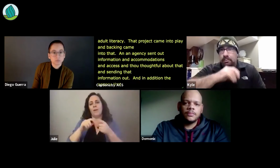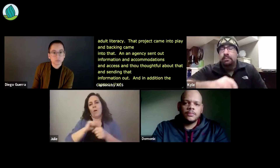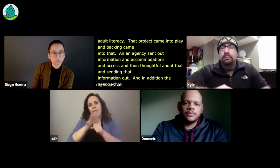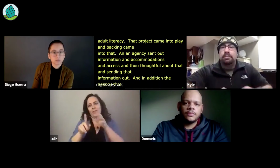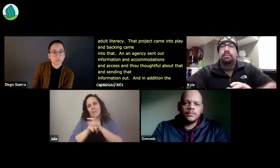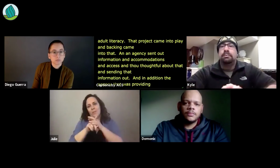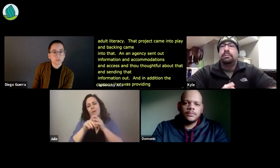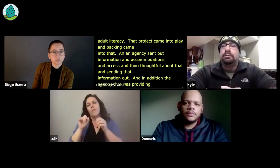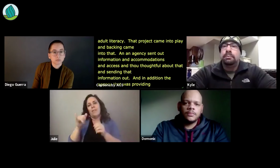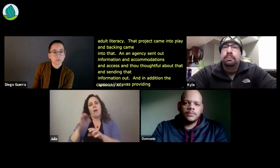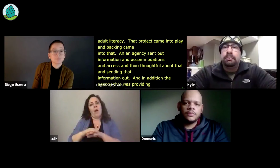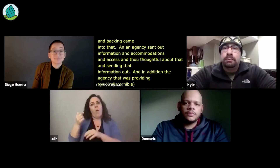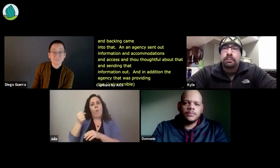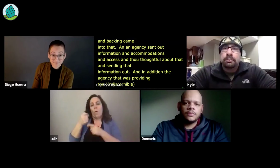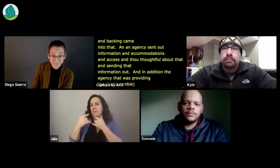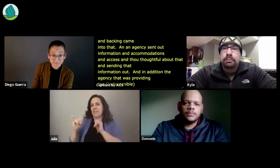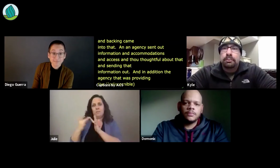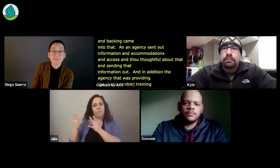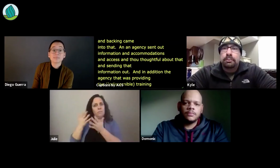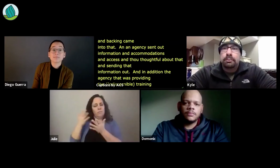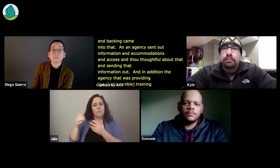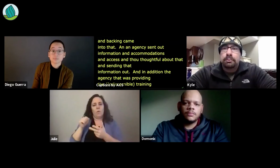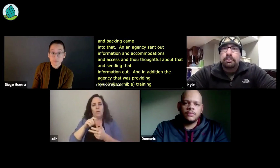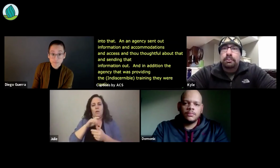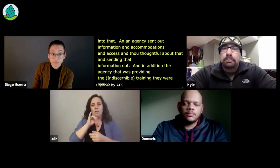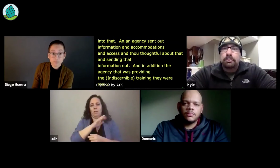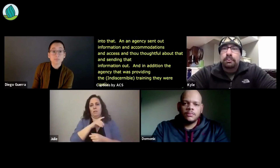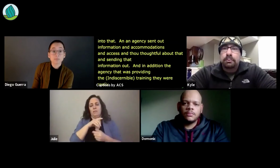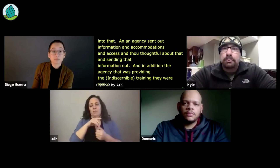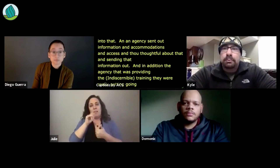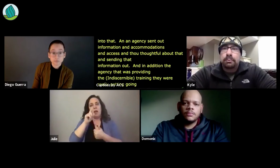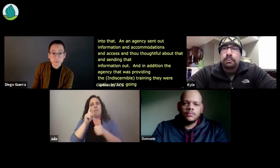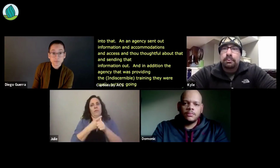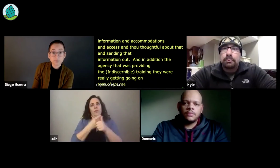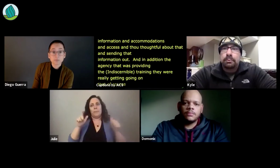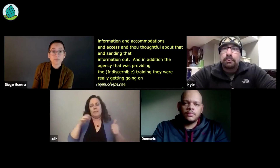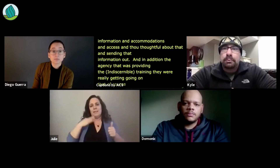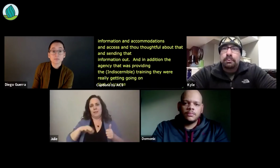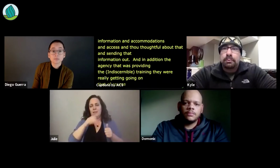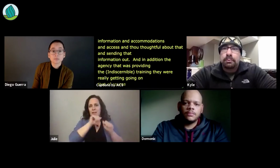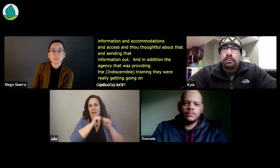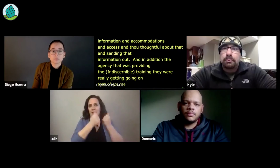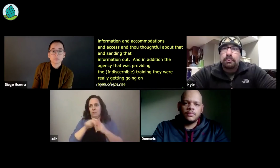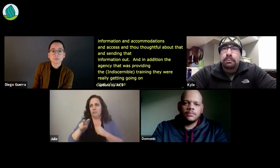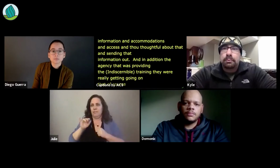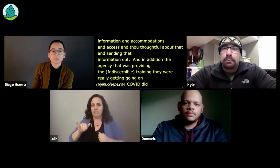Of course, COVID did put it on hold a bit, and they were still reaching out quite a bit. But that was a huge thing for us,